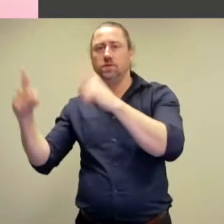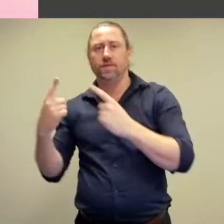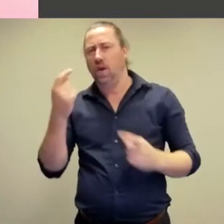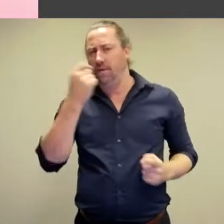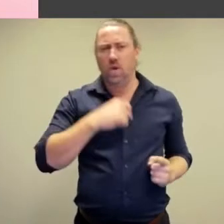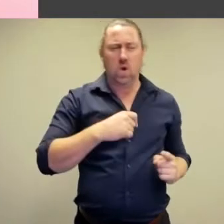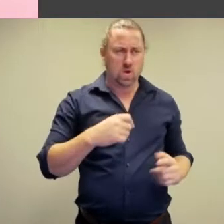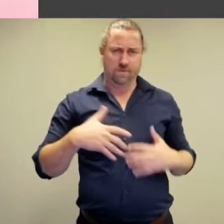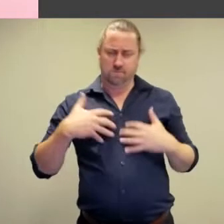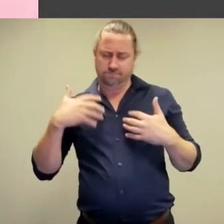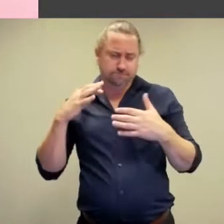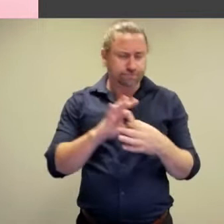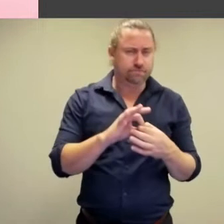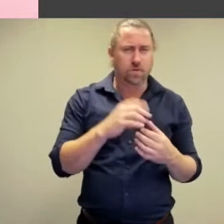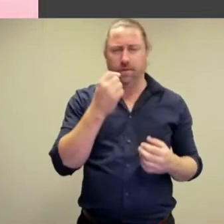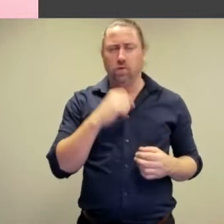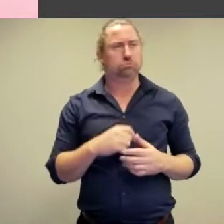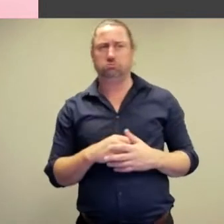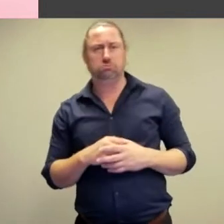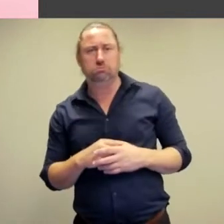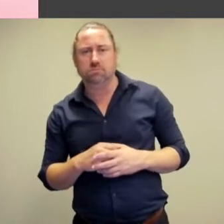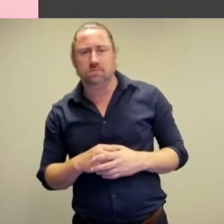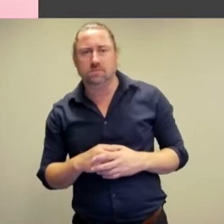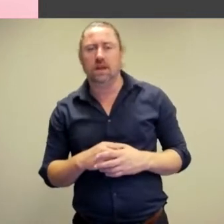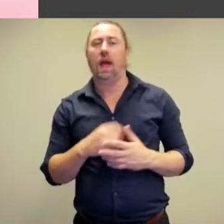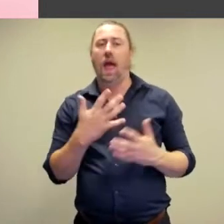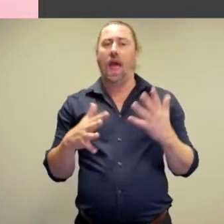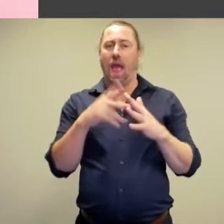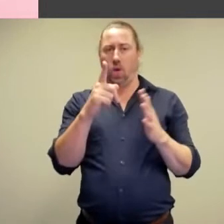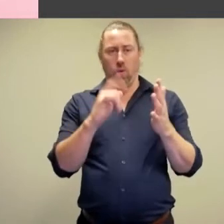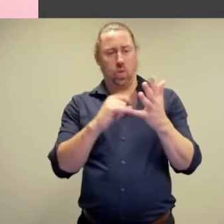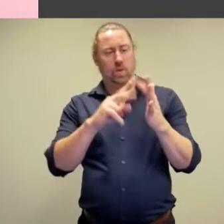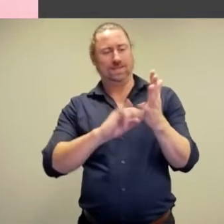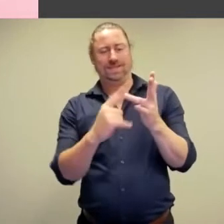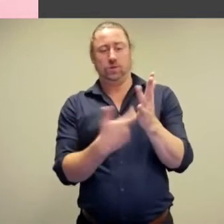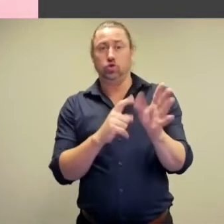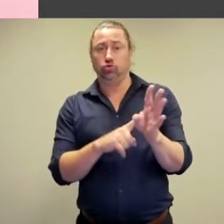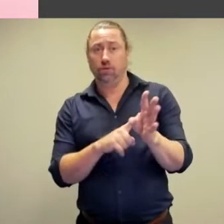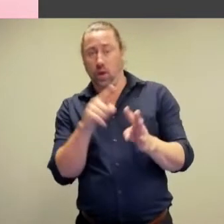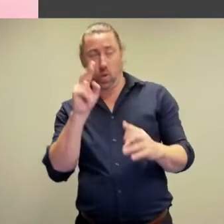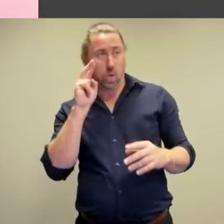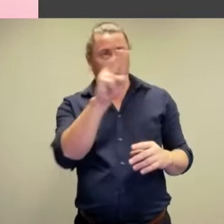and we also might interpret things through